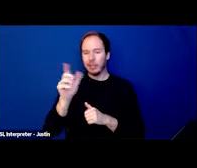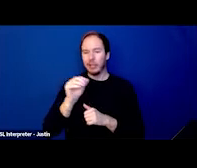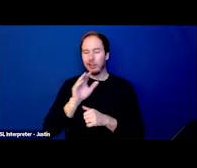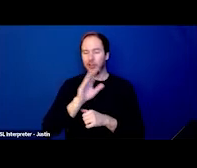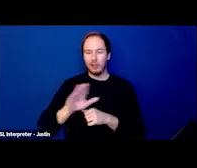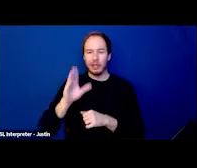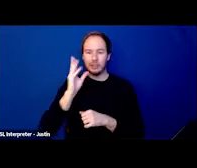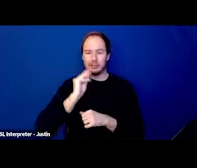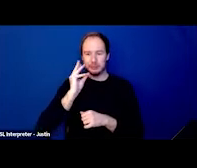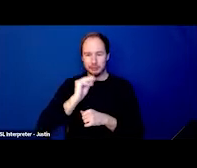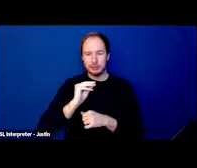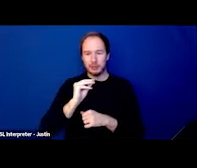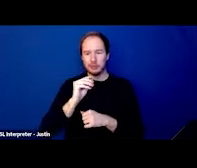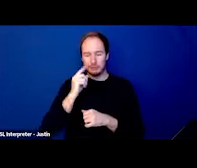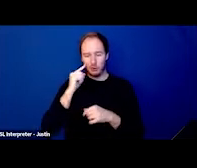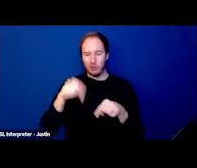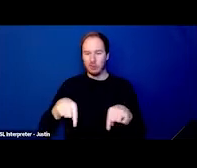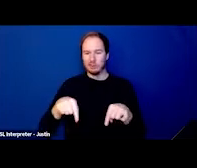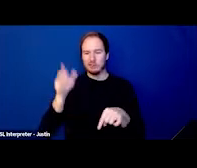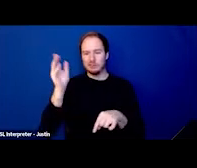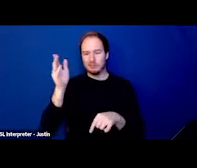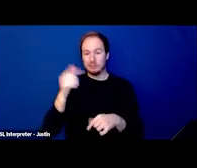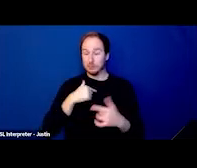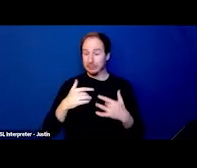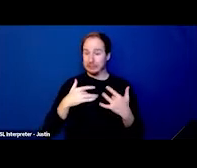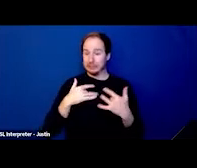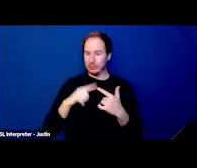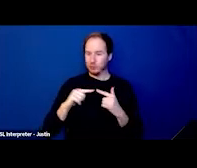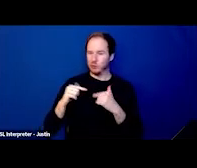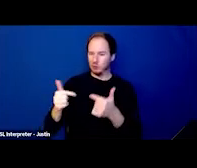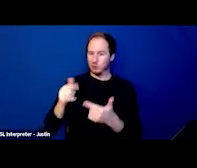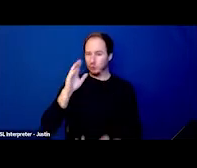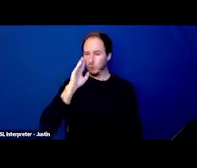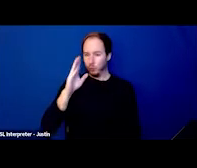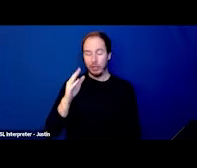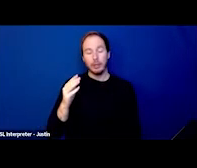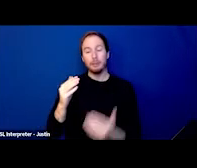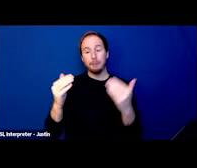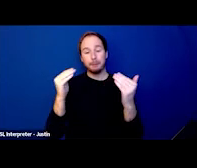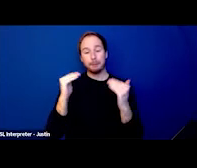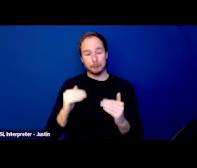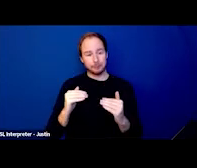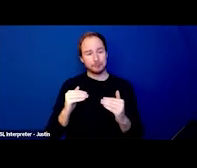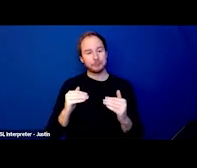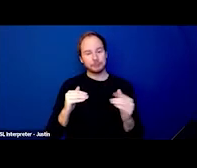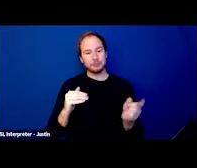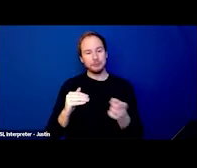that they're bringing to this panel today, but really excited to get to them, so we can go to the next slide and we will kick us off.